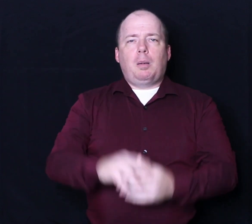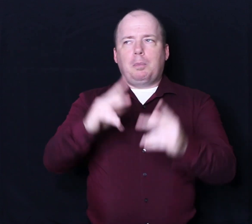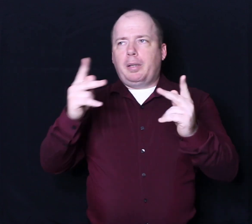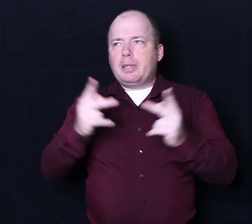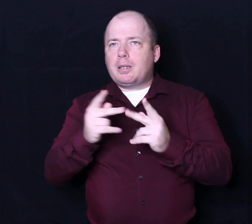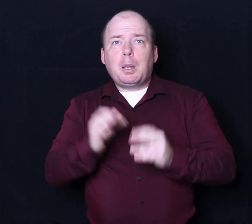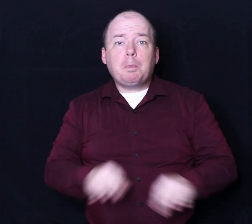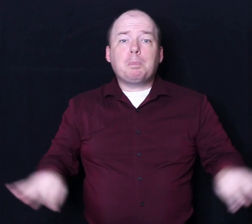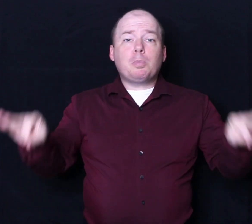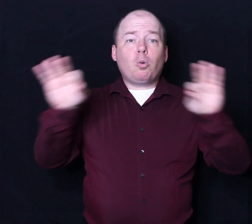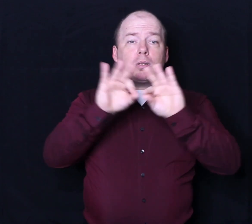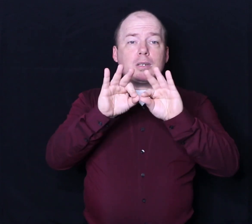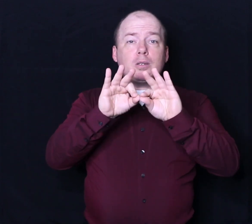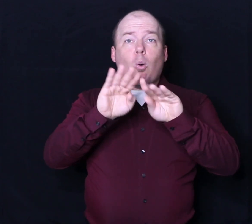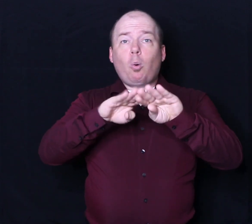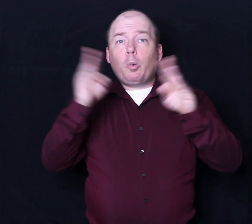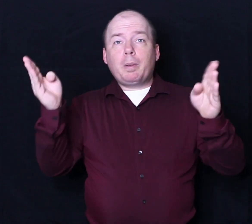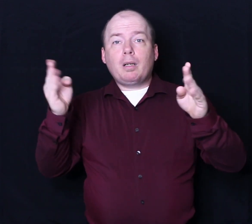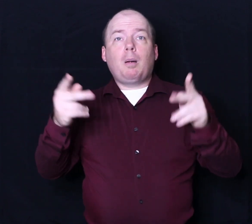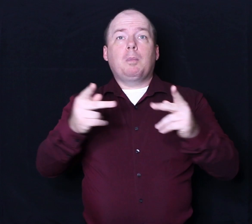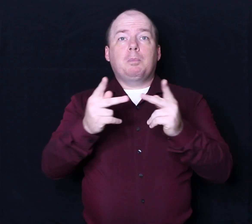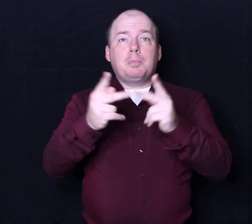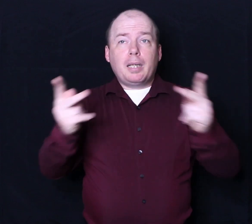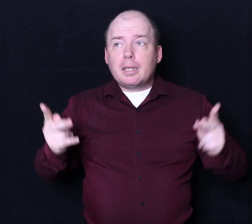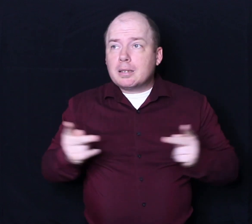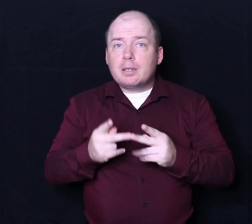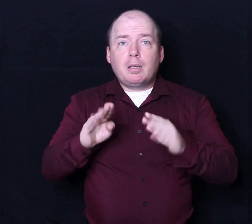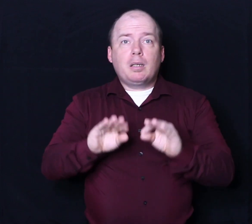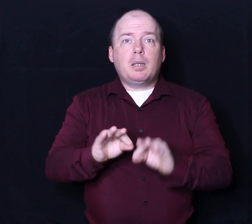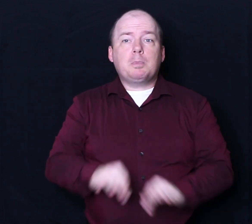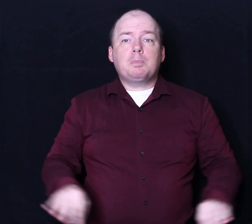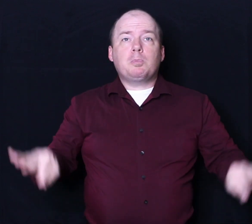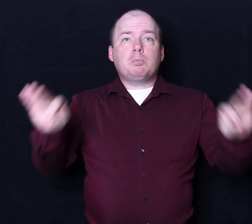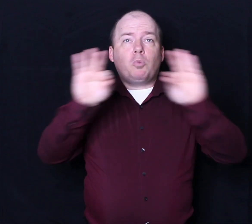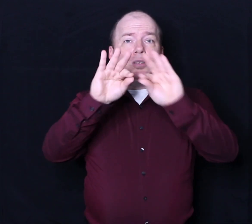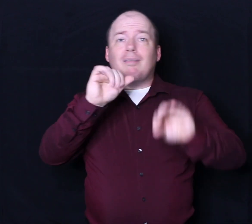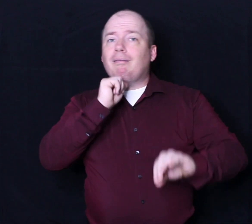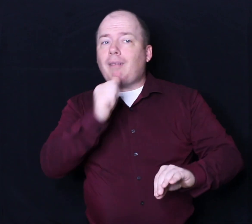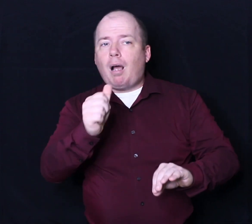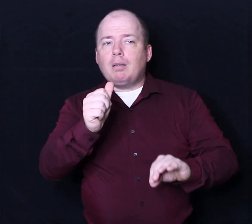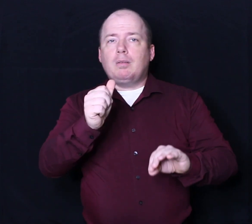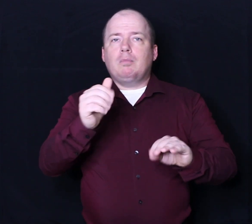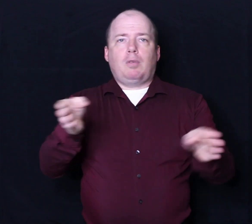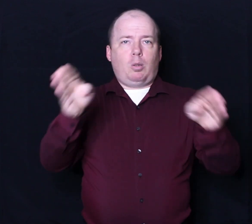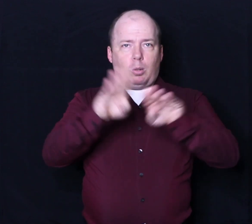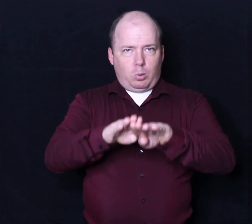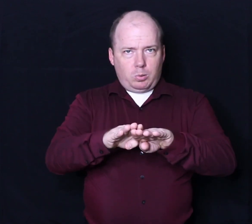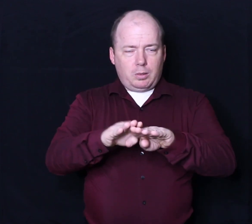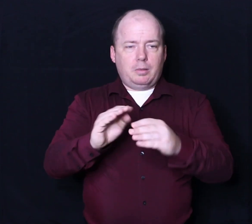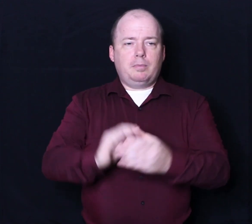What it means some places open that are essential and some places closed that are non-essential.